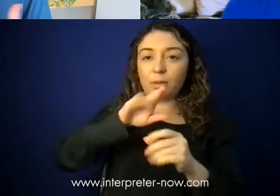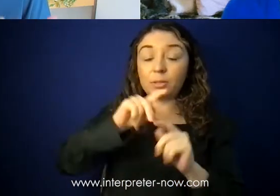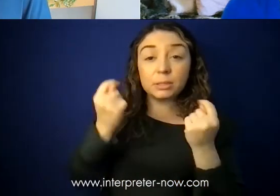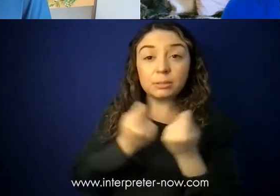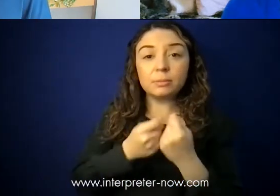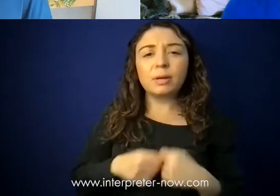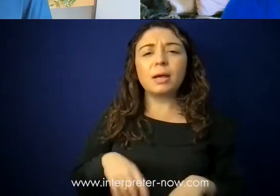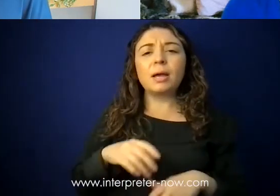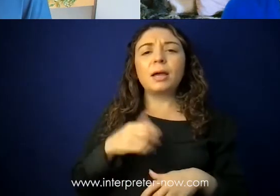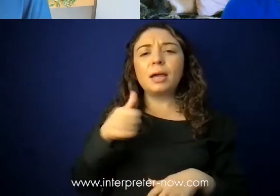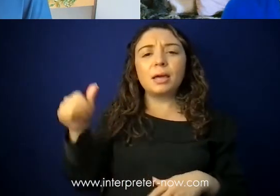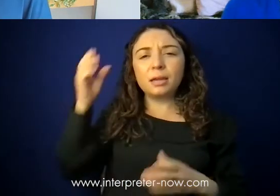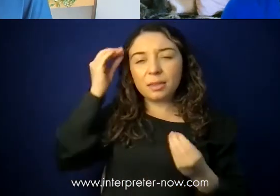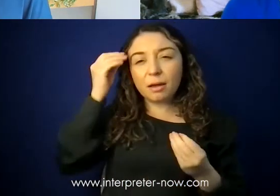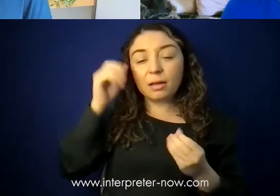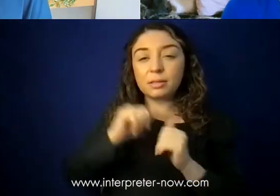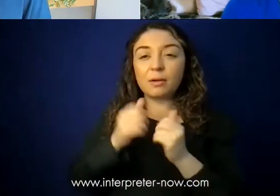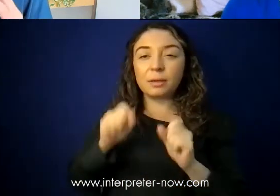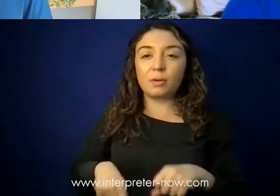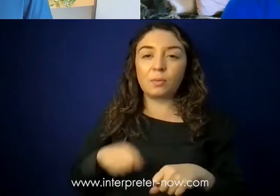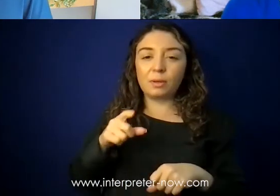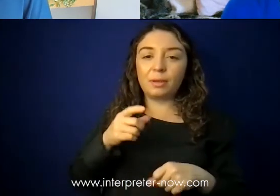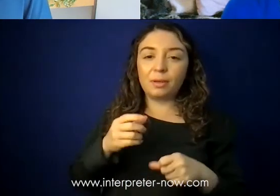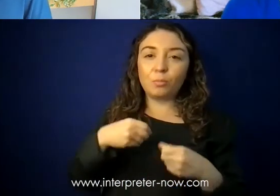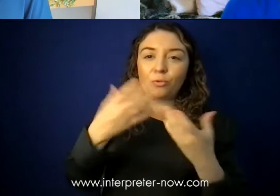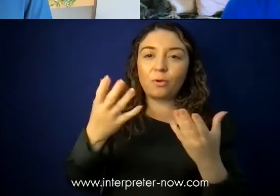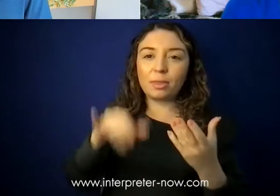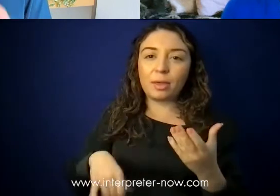Any thoughts about how we can do that in our workplaces?